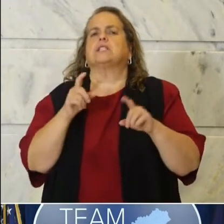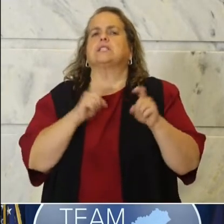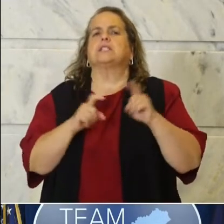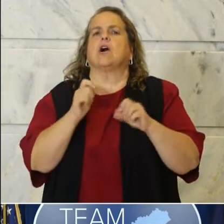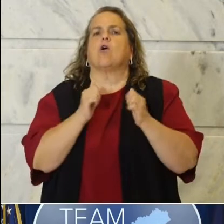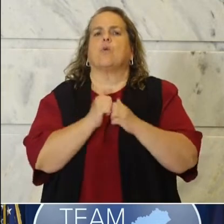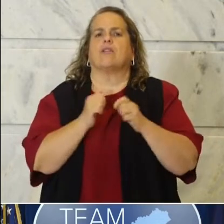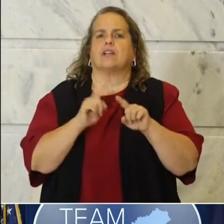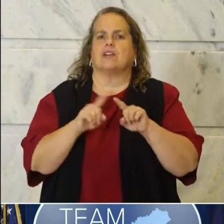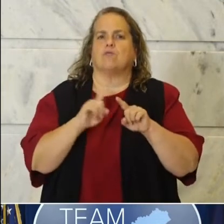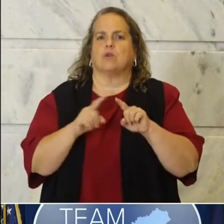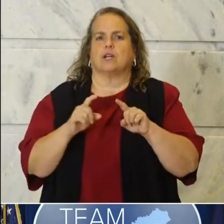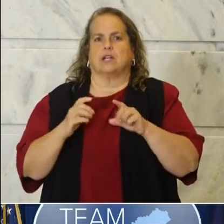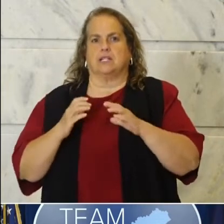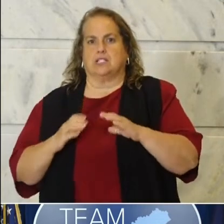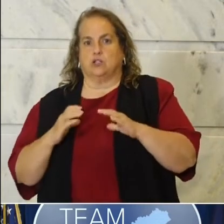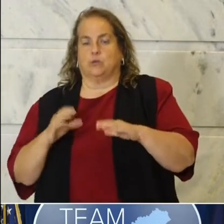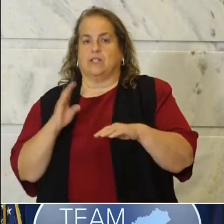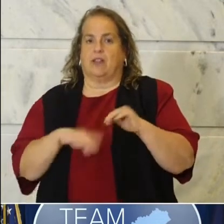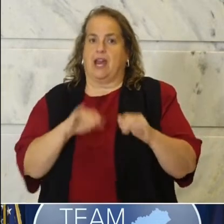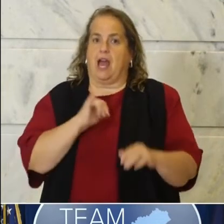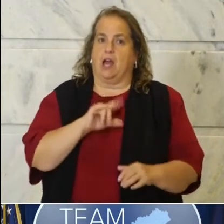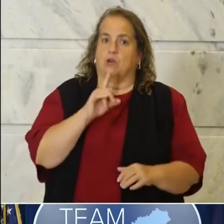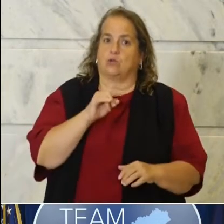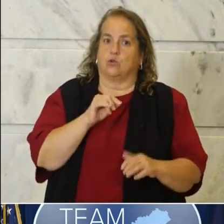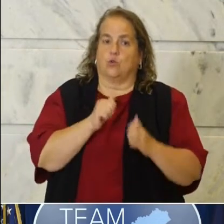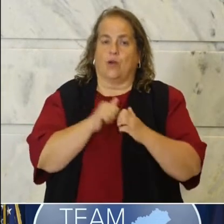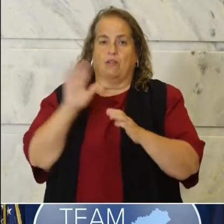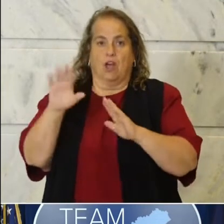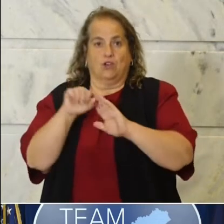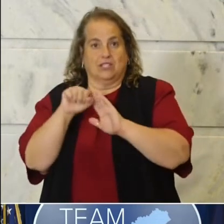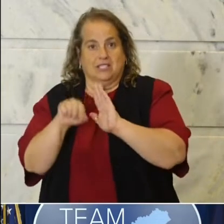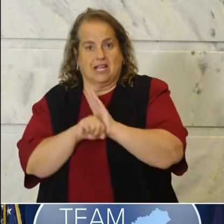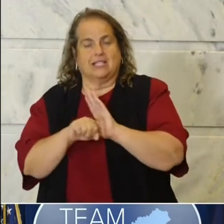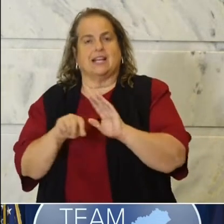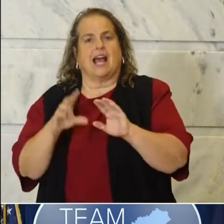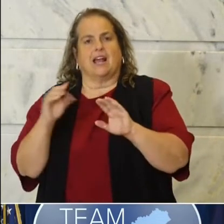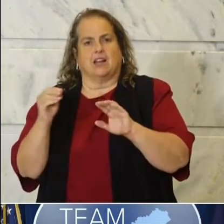constituencies than than I do with with their states and the differences. But